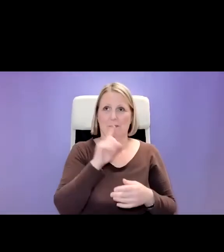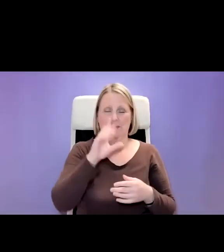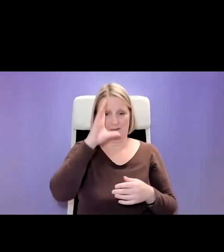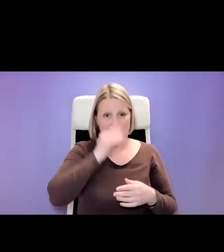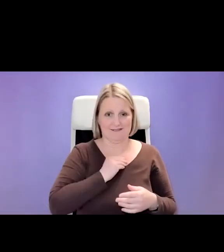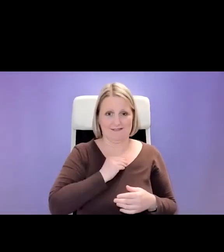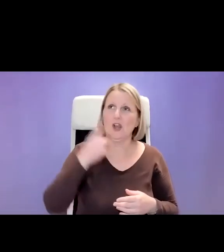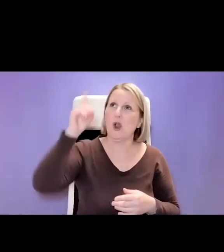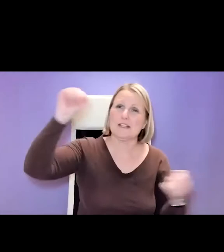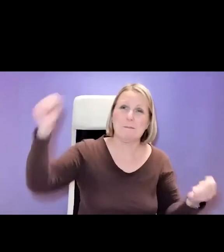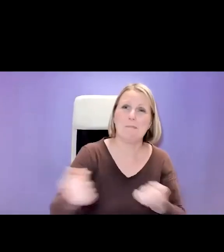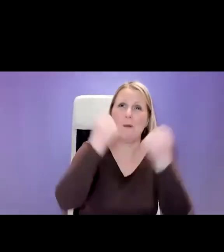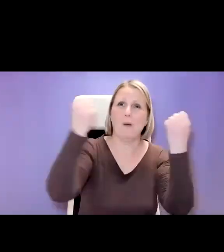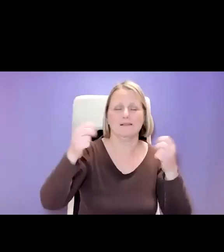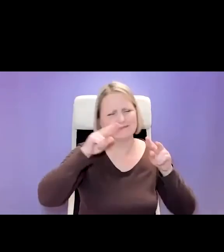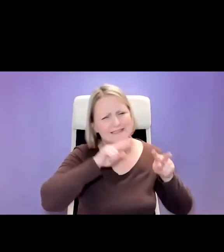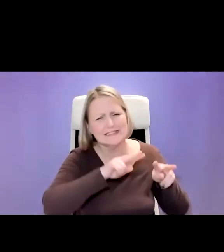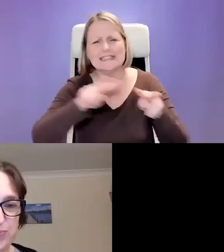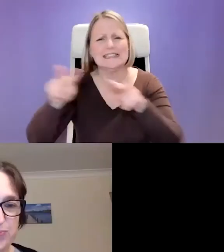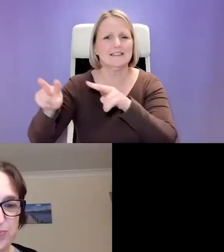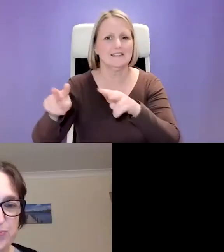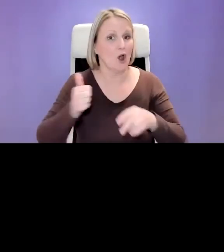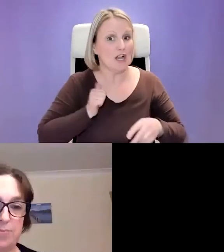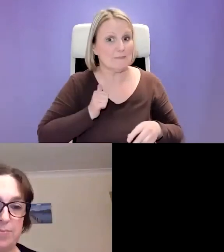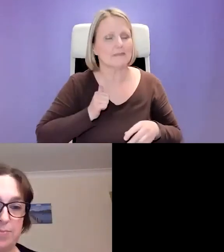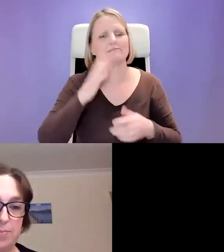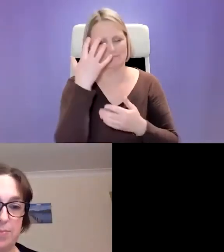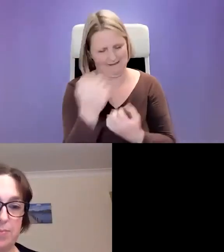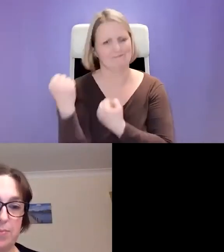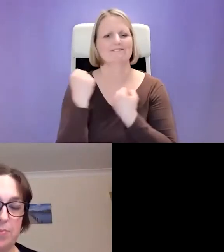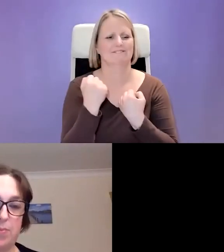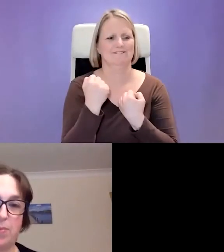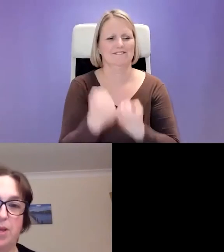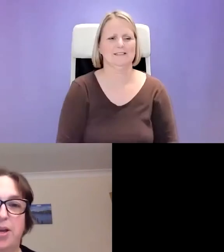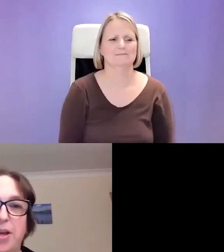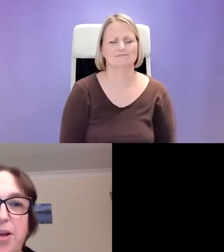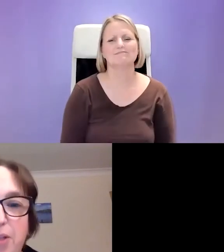Thank you.